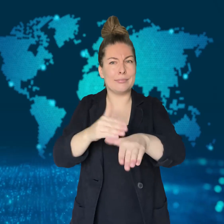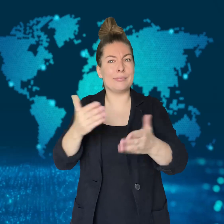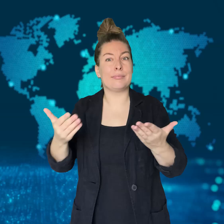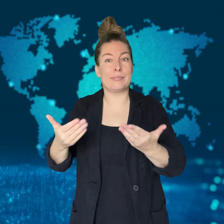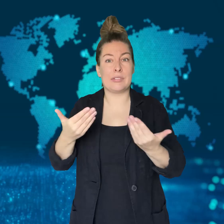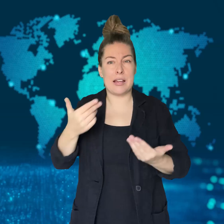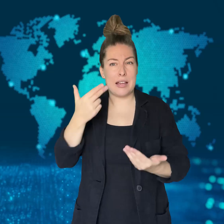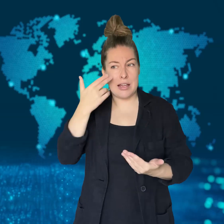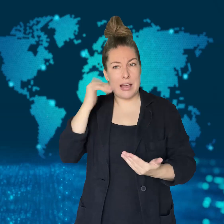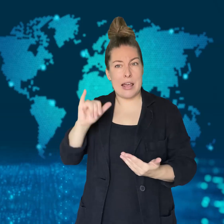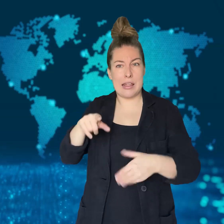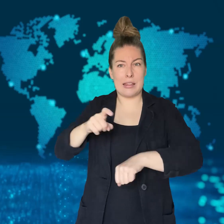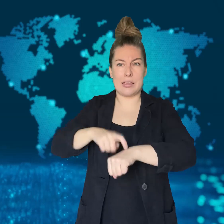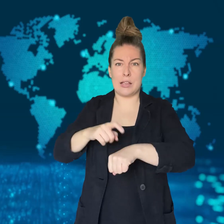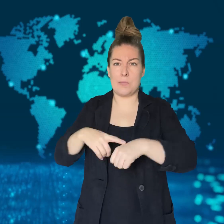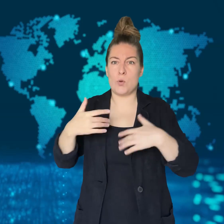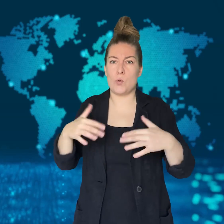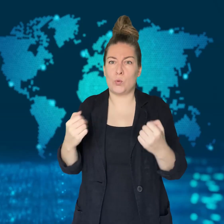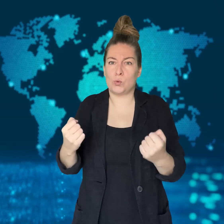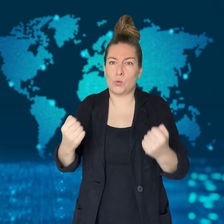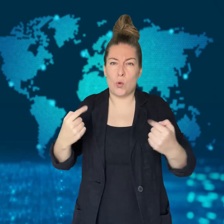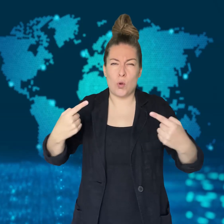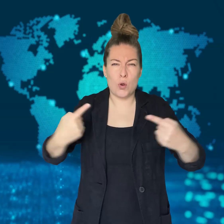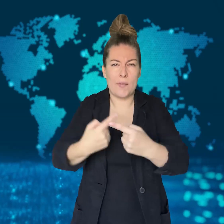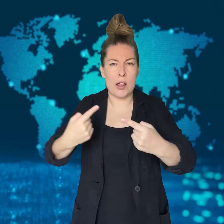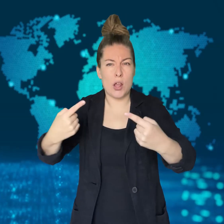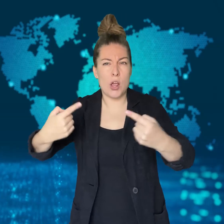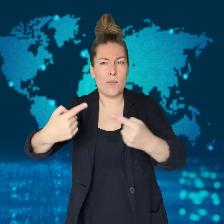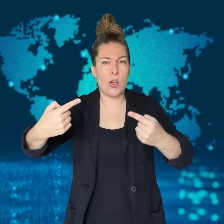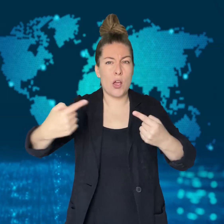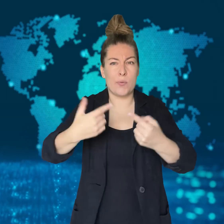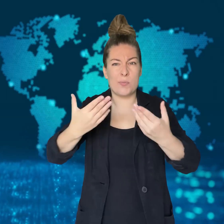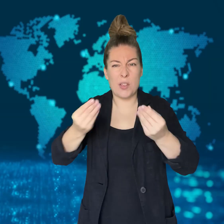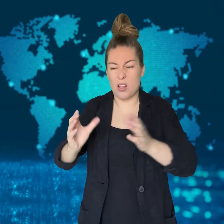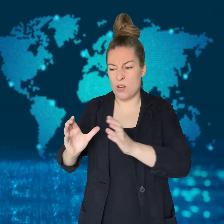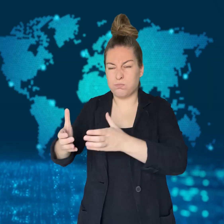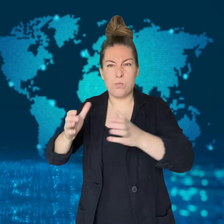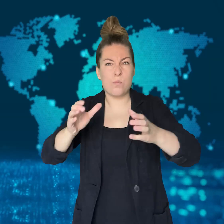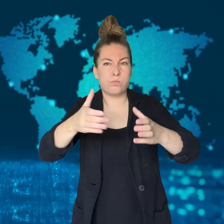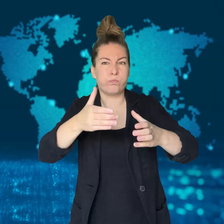in response to this attack.